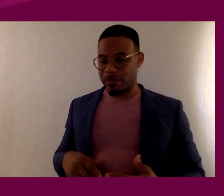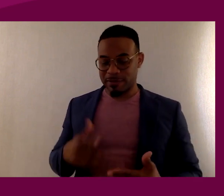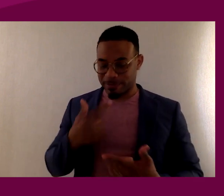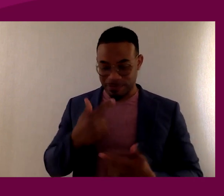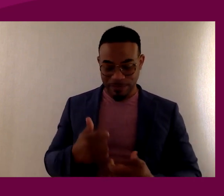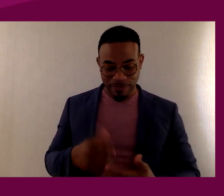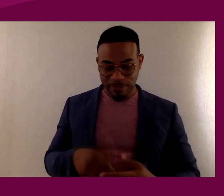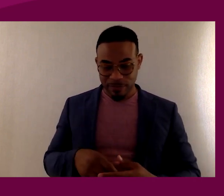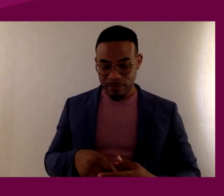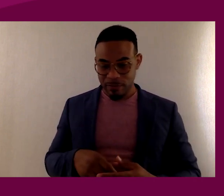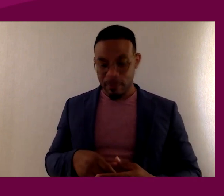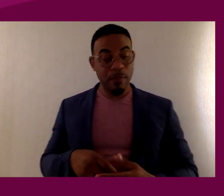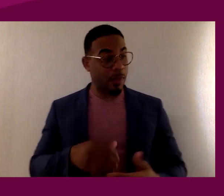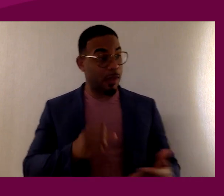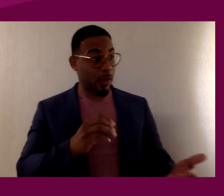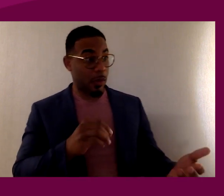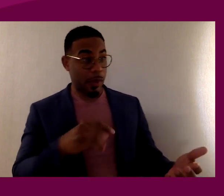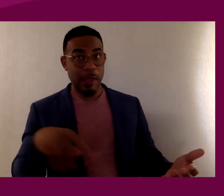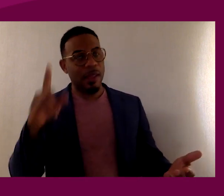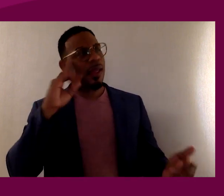and generations before you. It's interesting. Bruce Curtis: